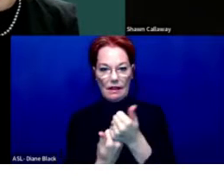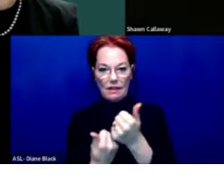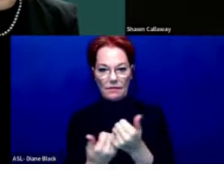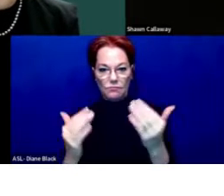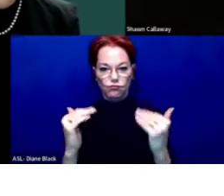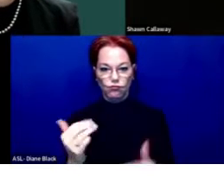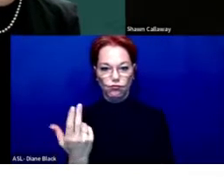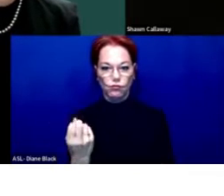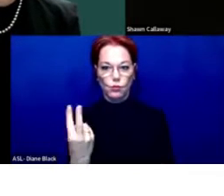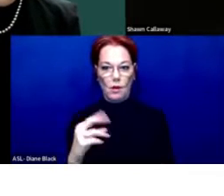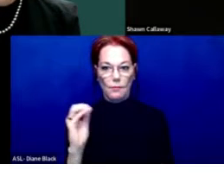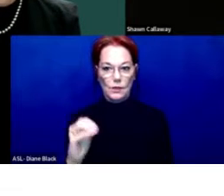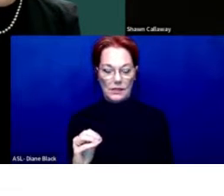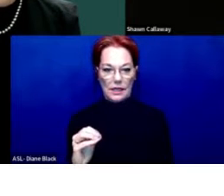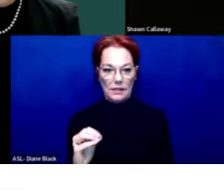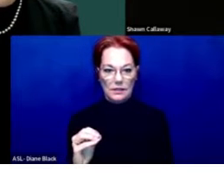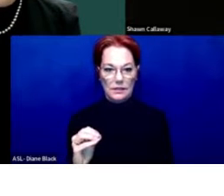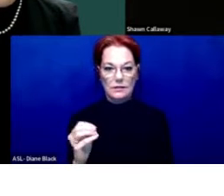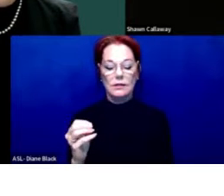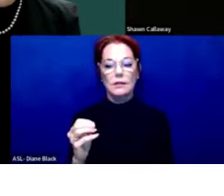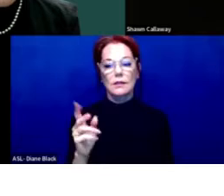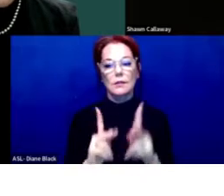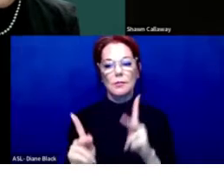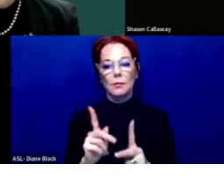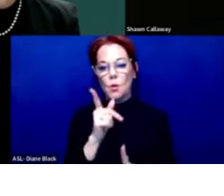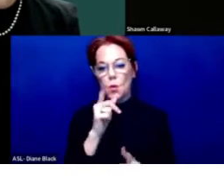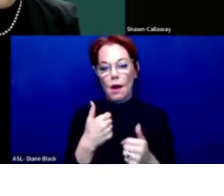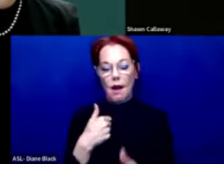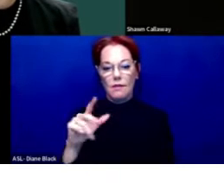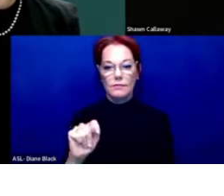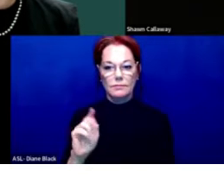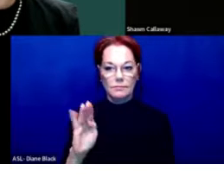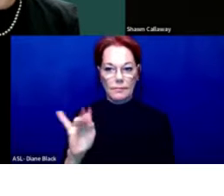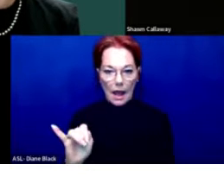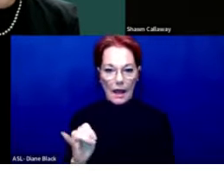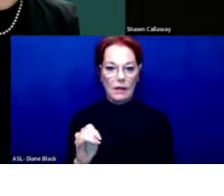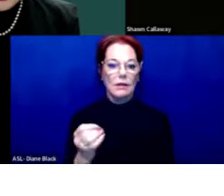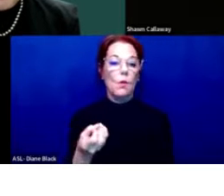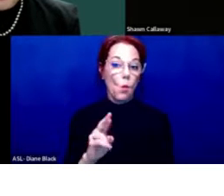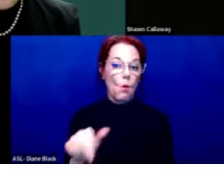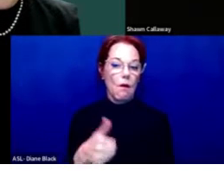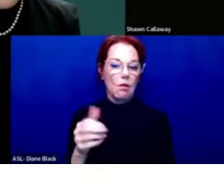people with a traumatic brain injury or other disability. 26%